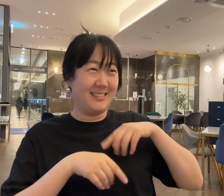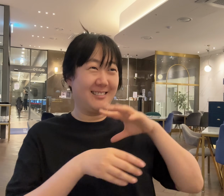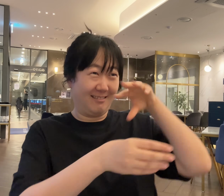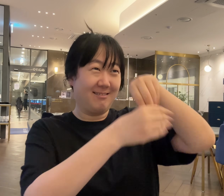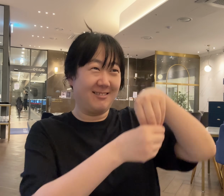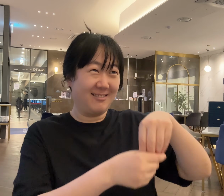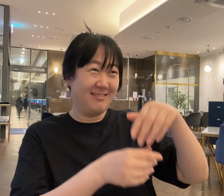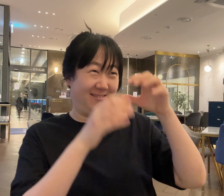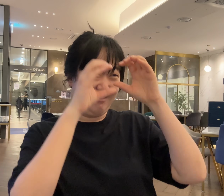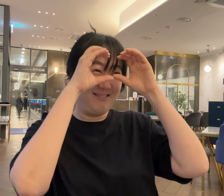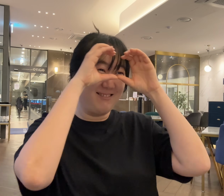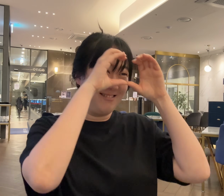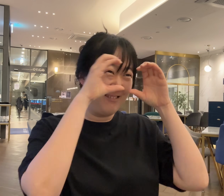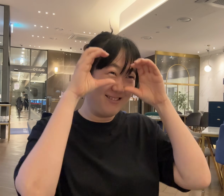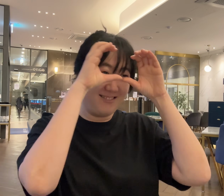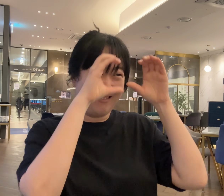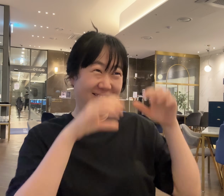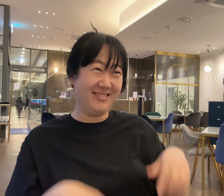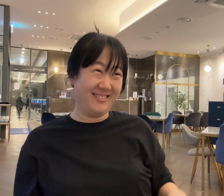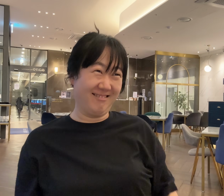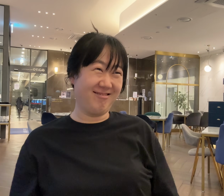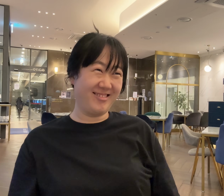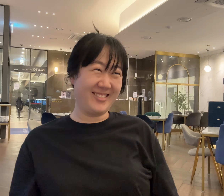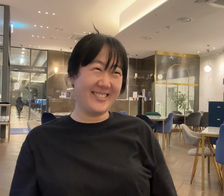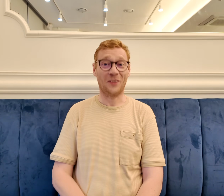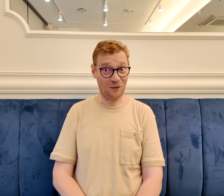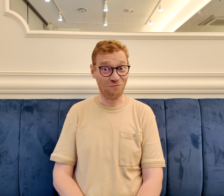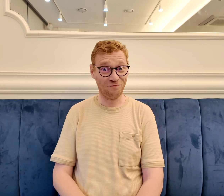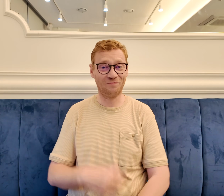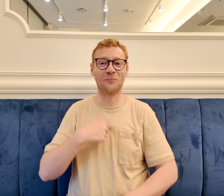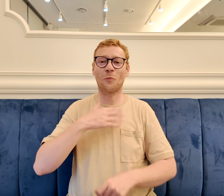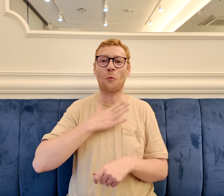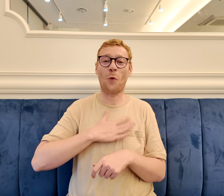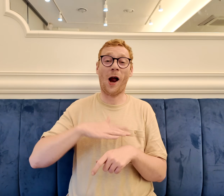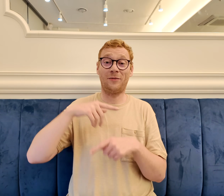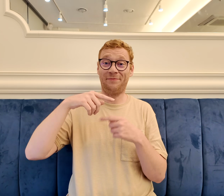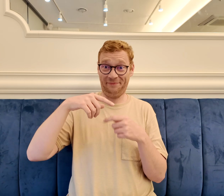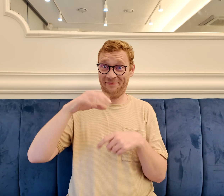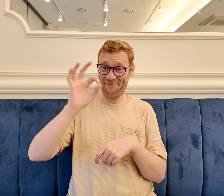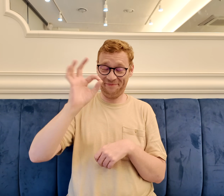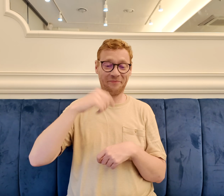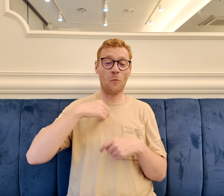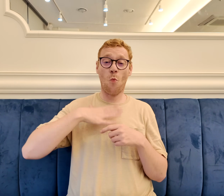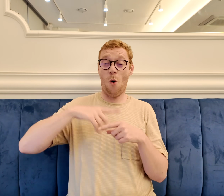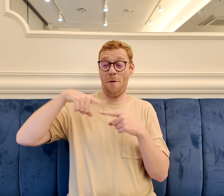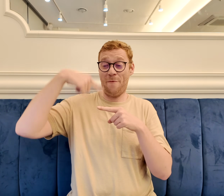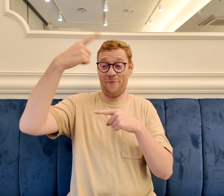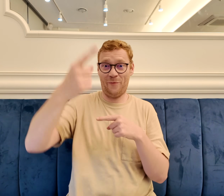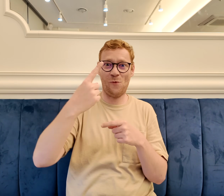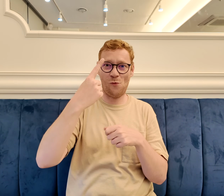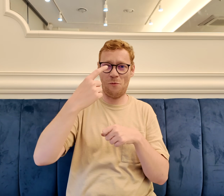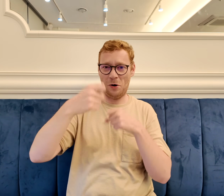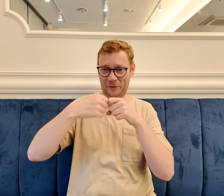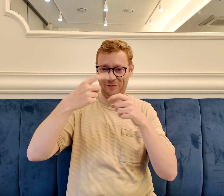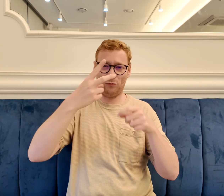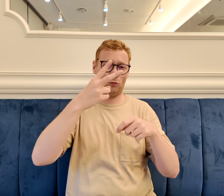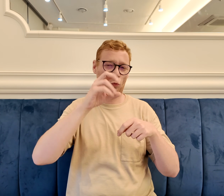I'll be there to see you. Oh! I'd like to stay in Korea for about a year,